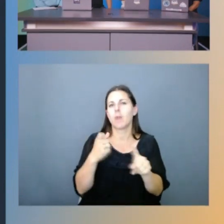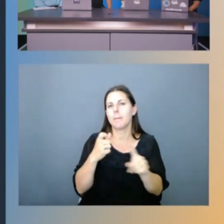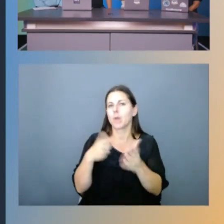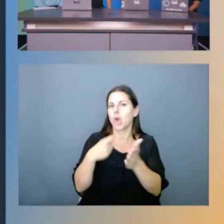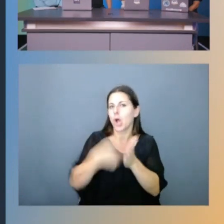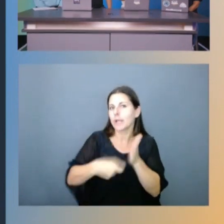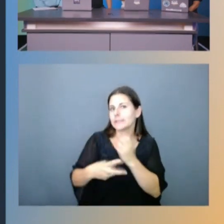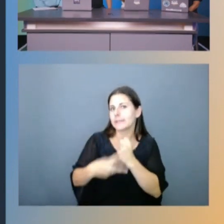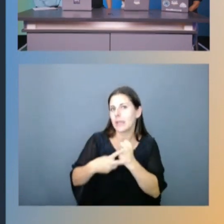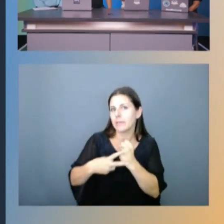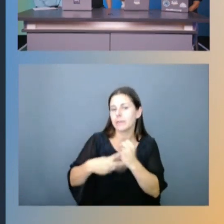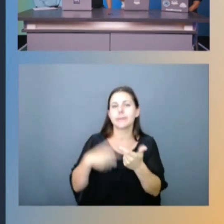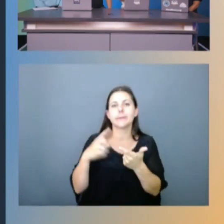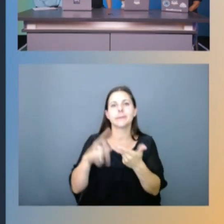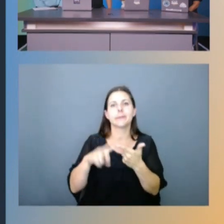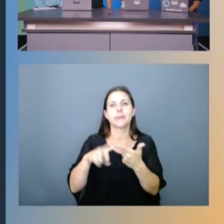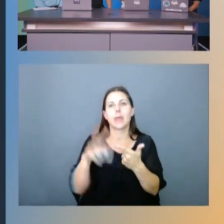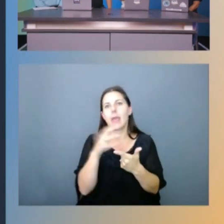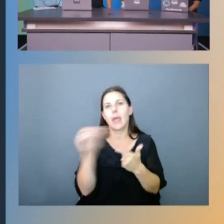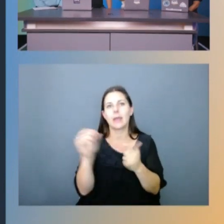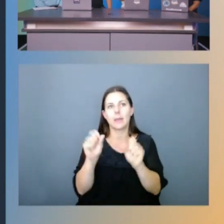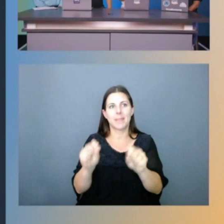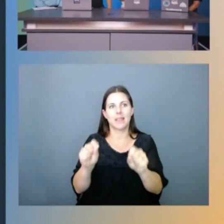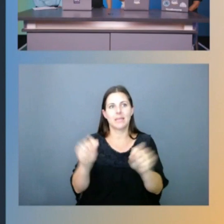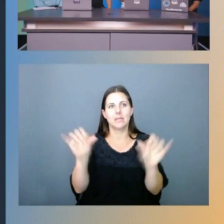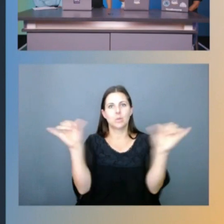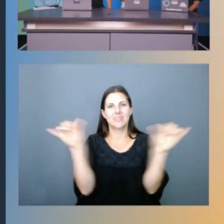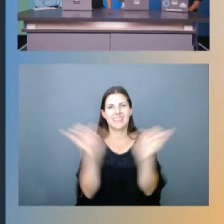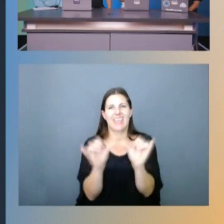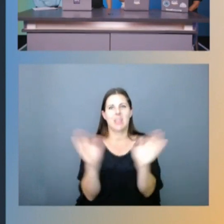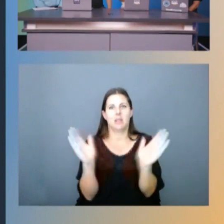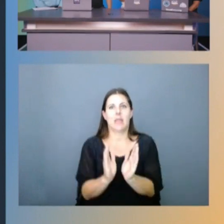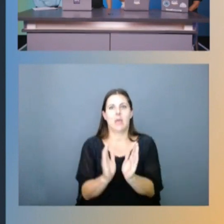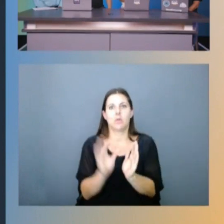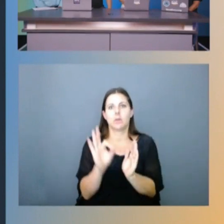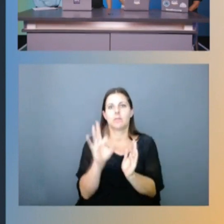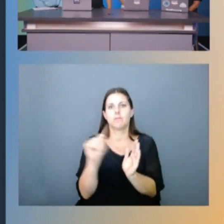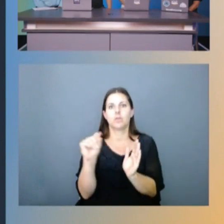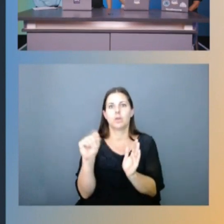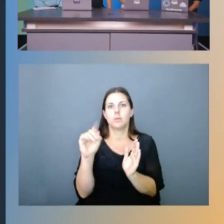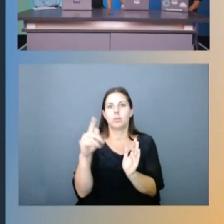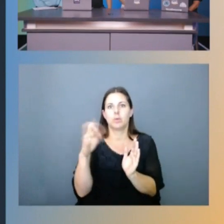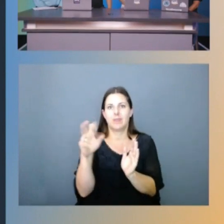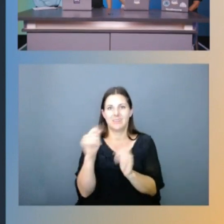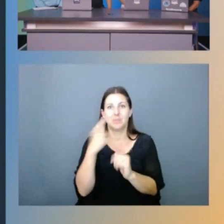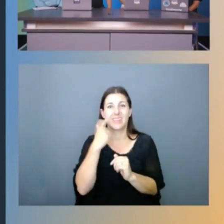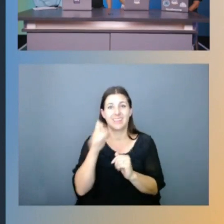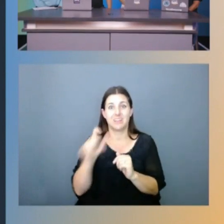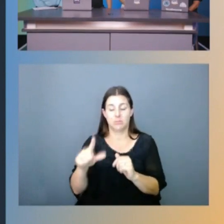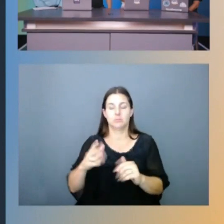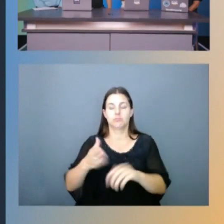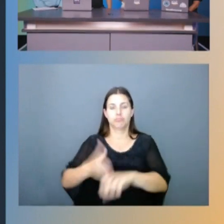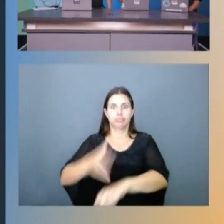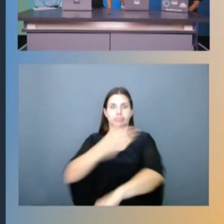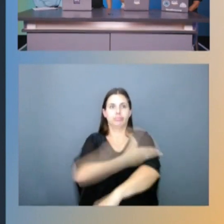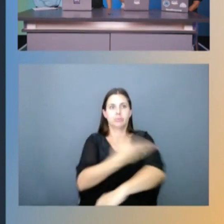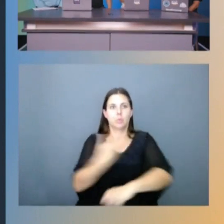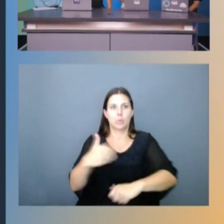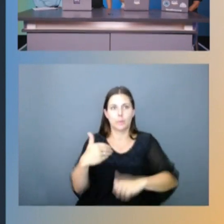as well as the ability to scale down their overall footprint because of the performance gains that they saw. Graviton's supported by most of